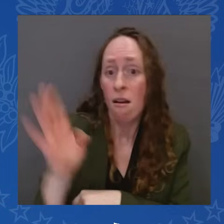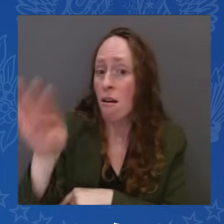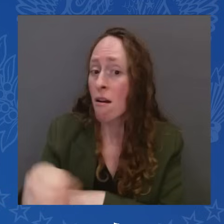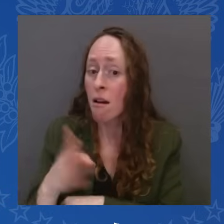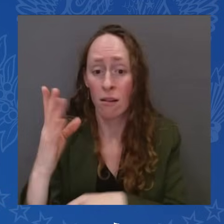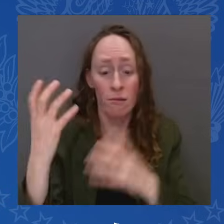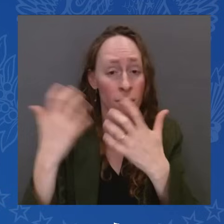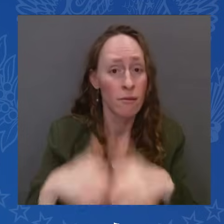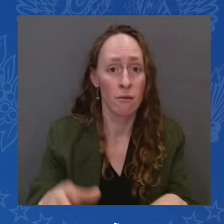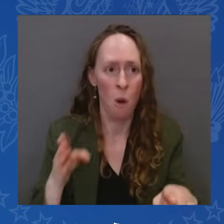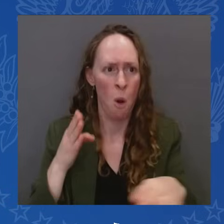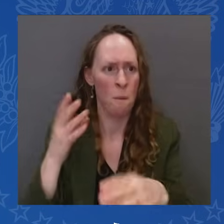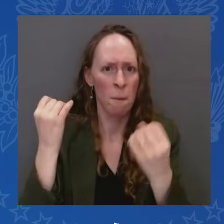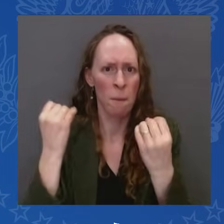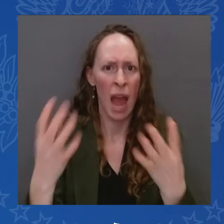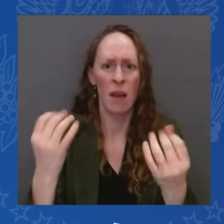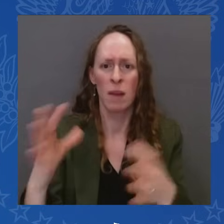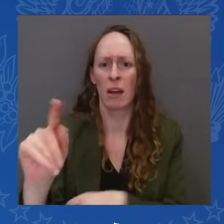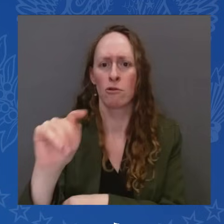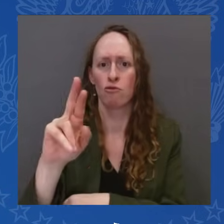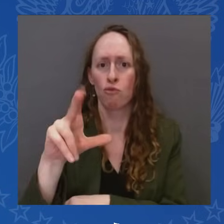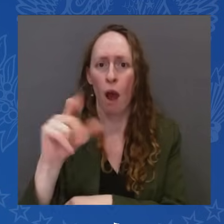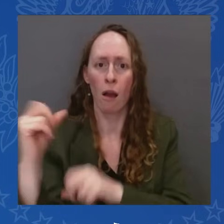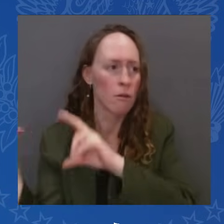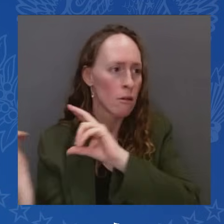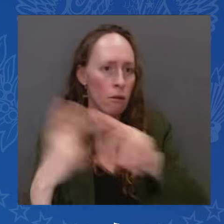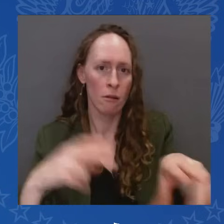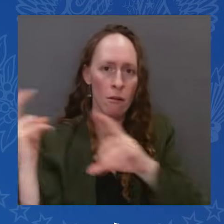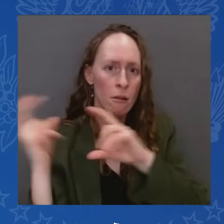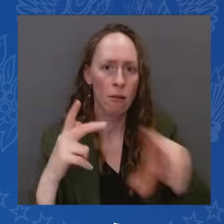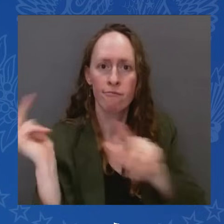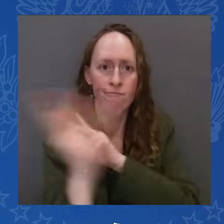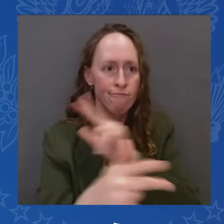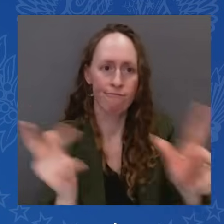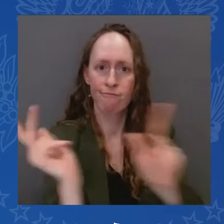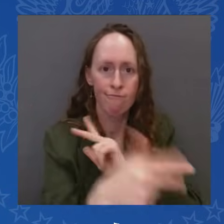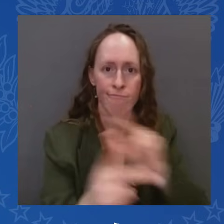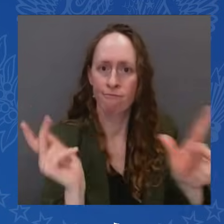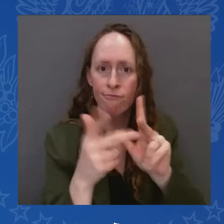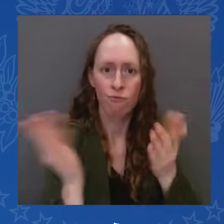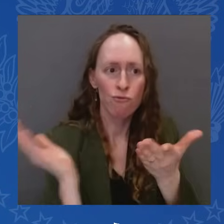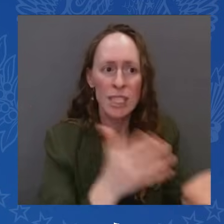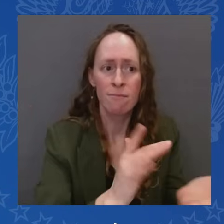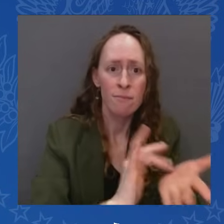by the Palestinians, including fuel. So, you know, Israel has stated its intent